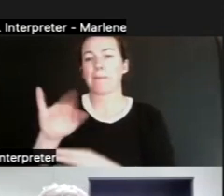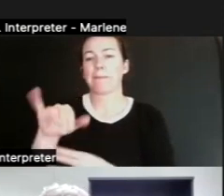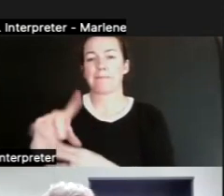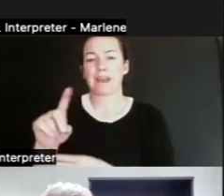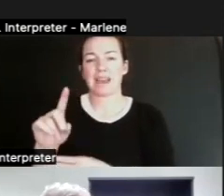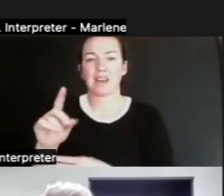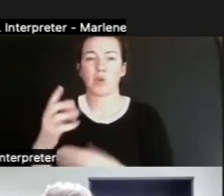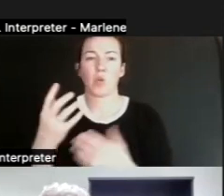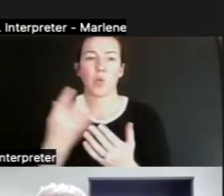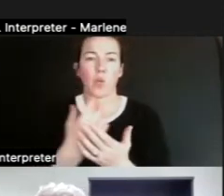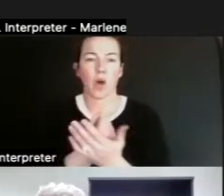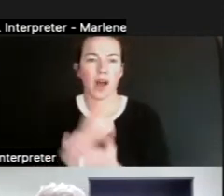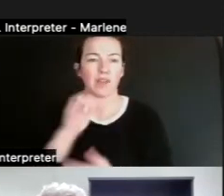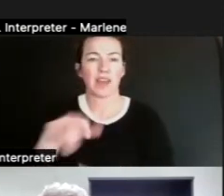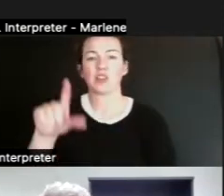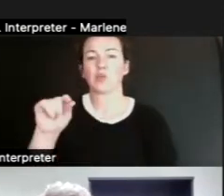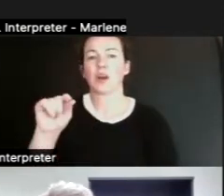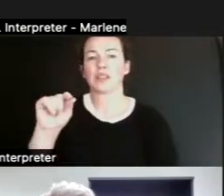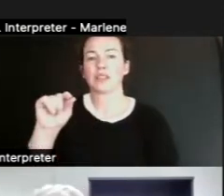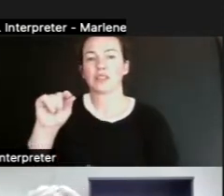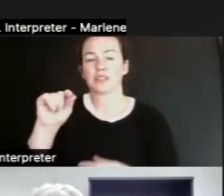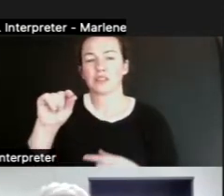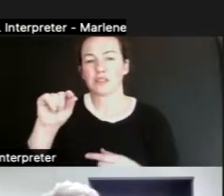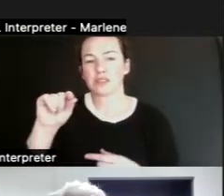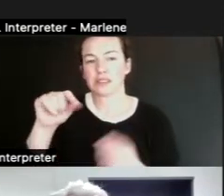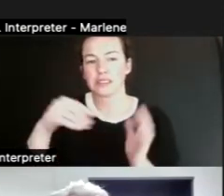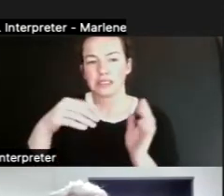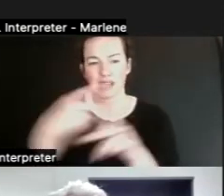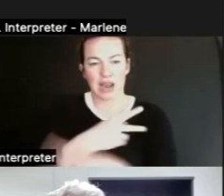it gets us 20 to 100 times the speed at our schools, greater resilience and reduces cost.